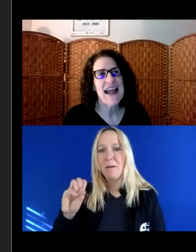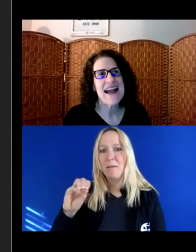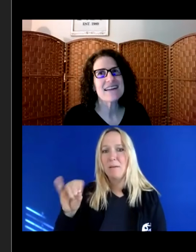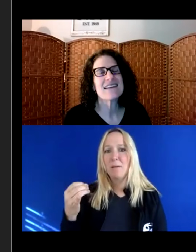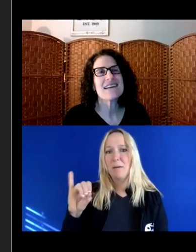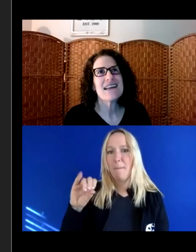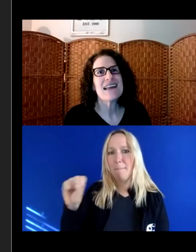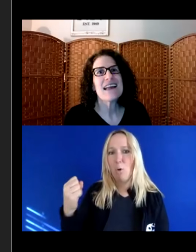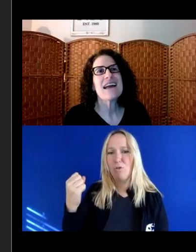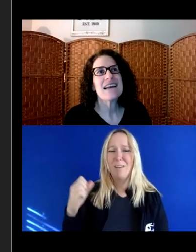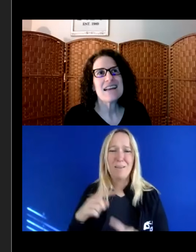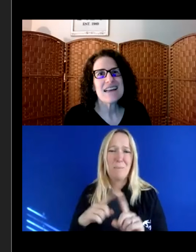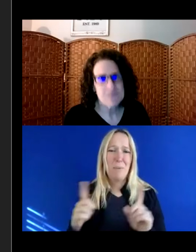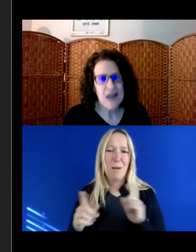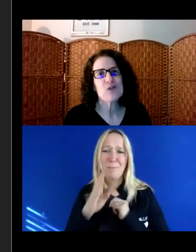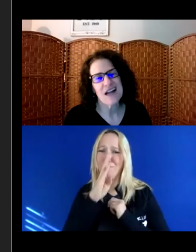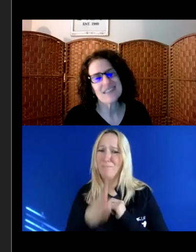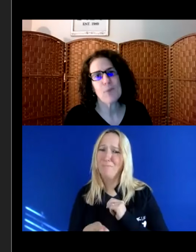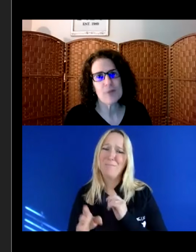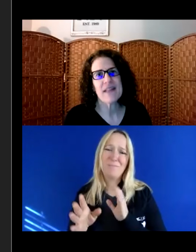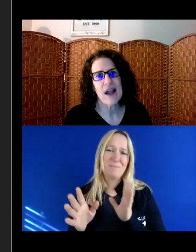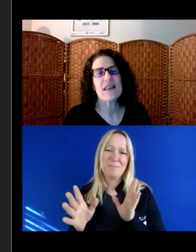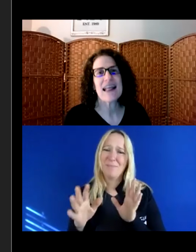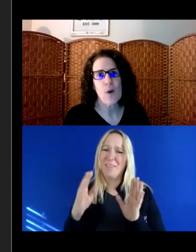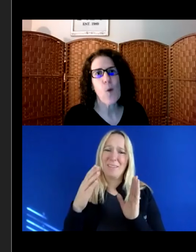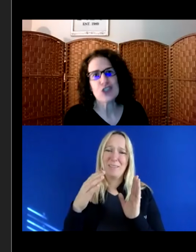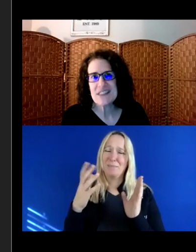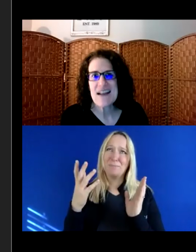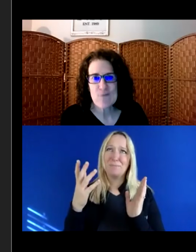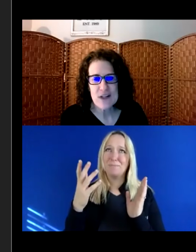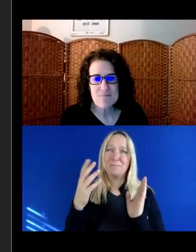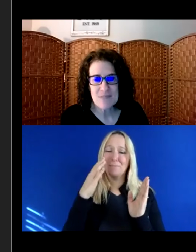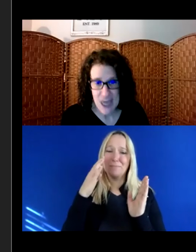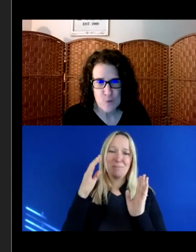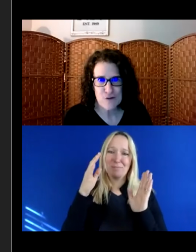And it's better not to put them there, and let the words stand for themselves.